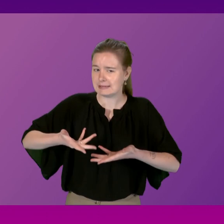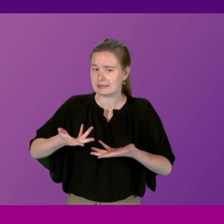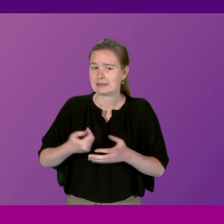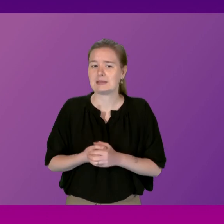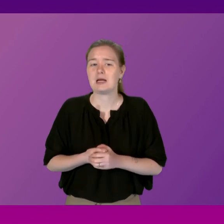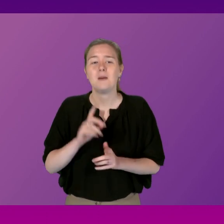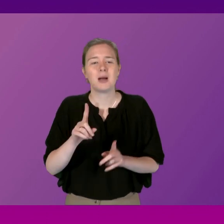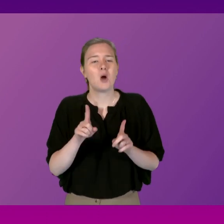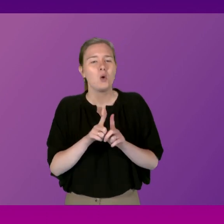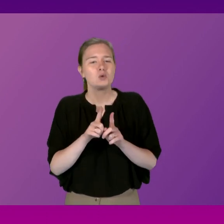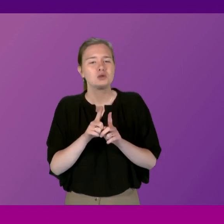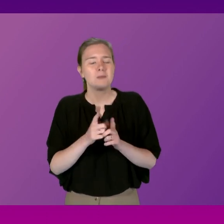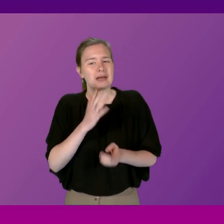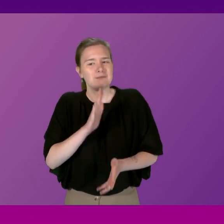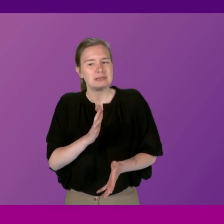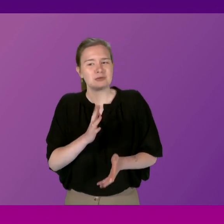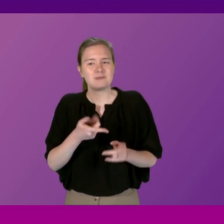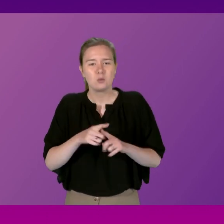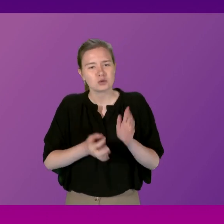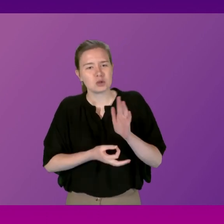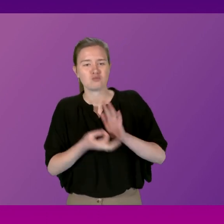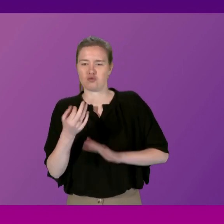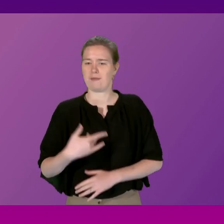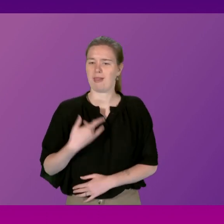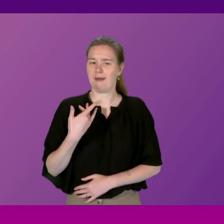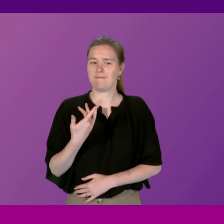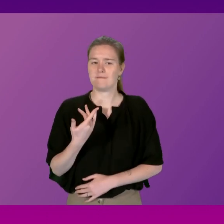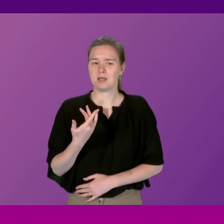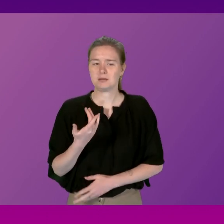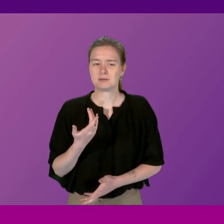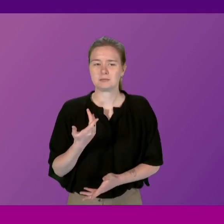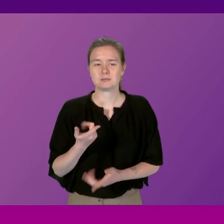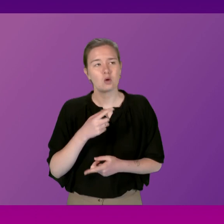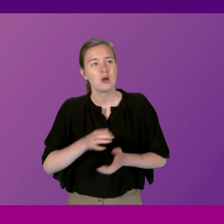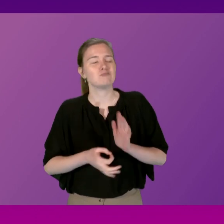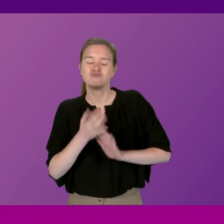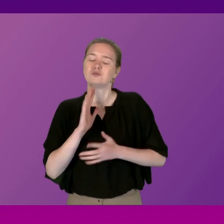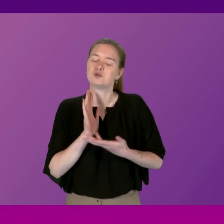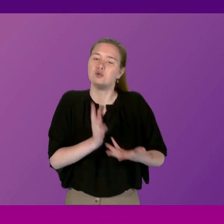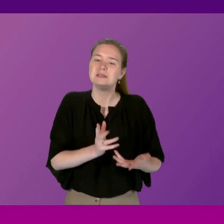However, in all seriousness, if we are going to improve services for and the lives of disabled